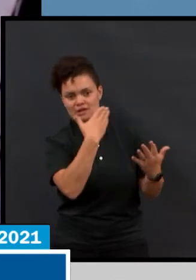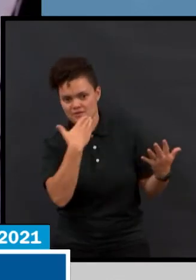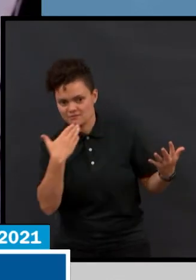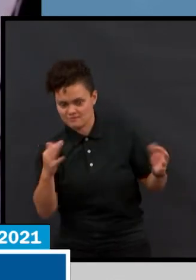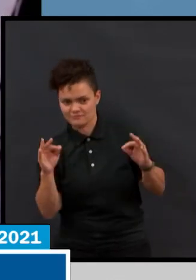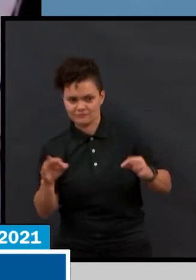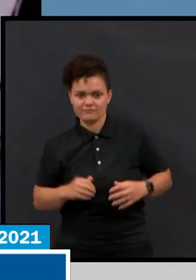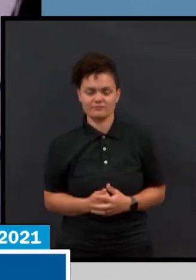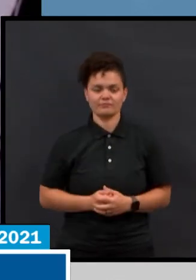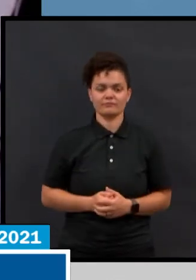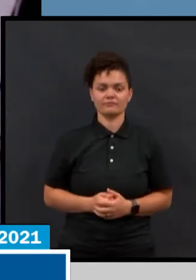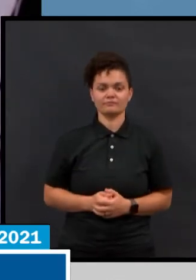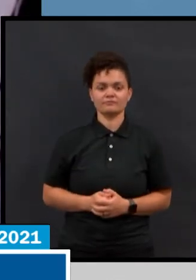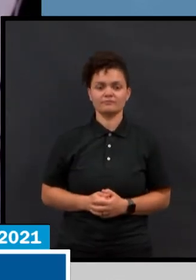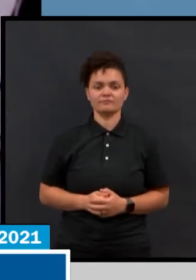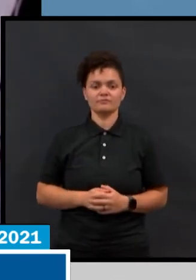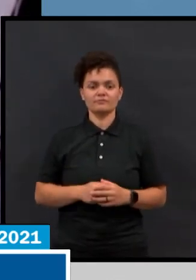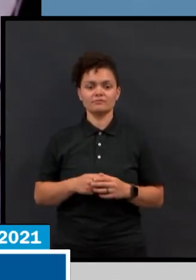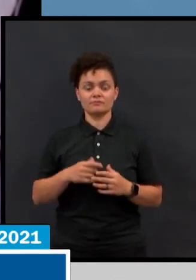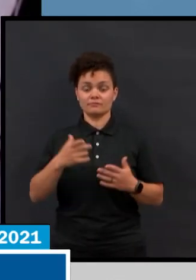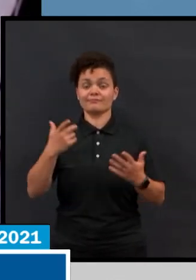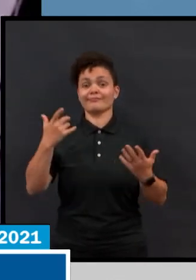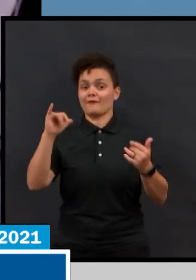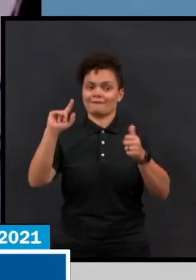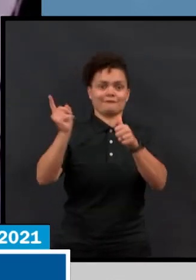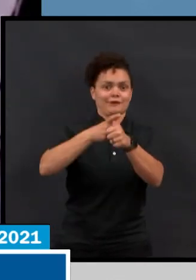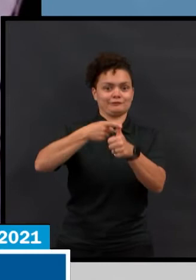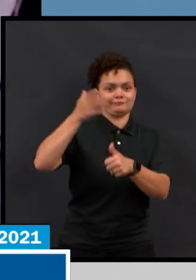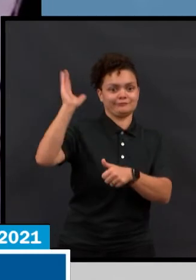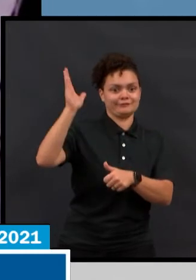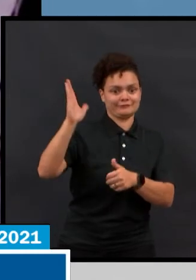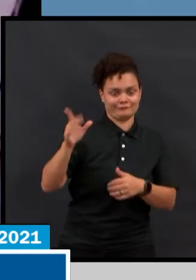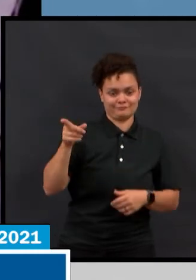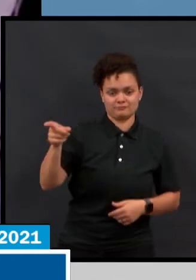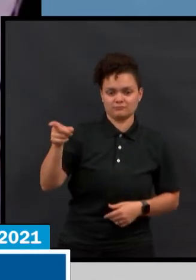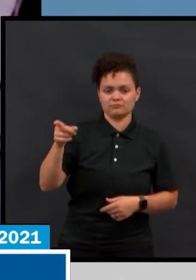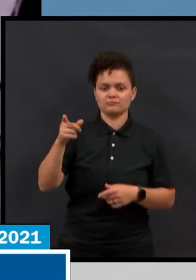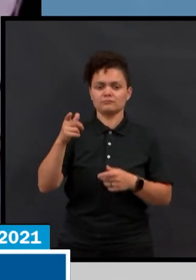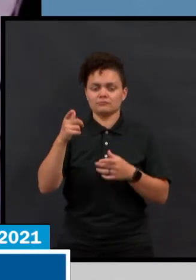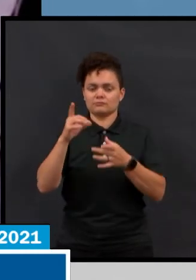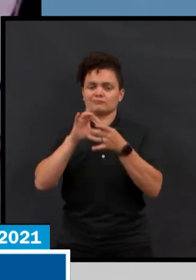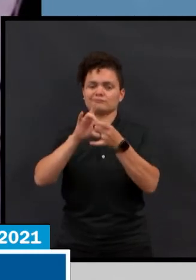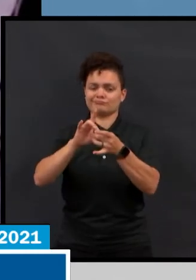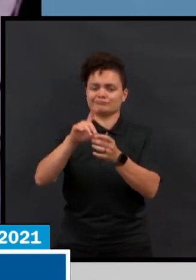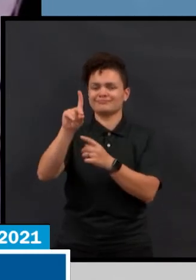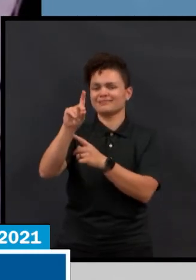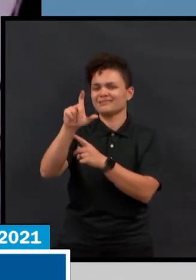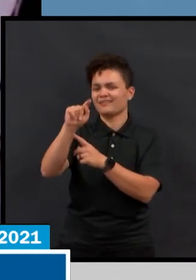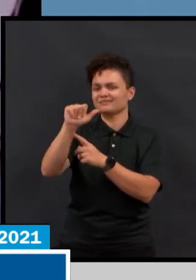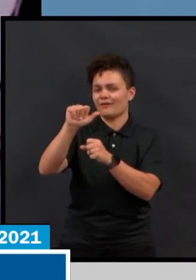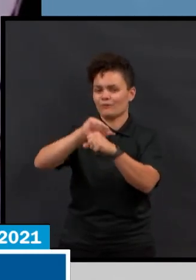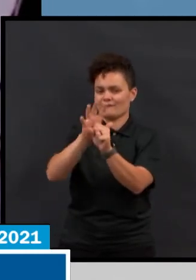talking about the delta variant and talking about where we are in this fight against covid and